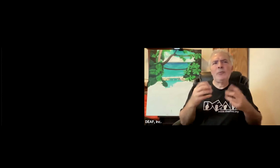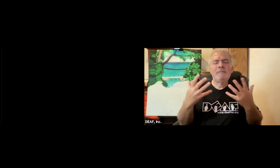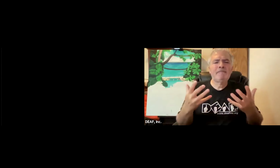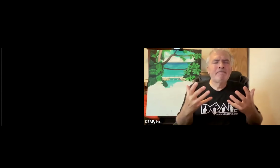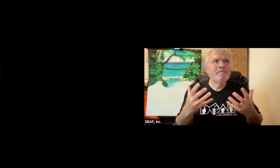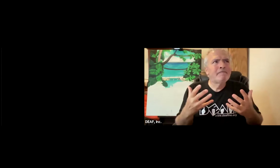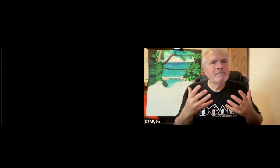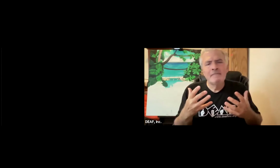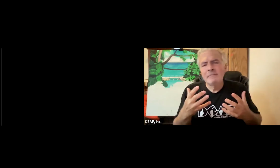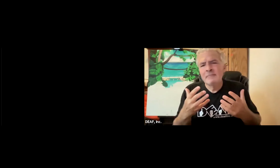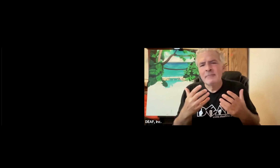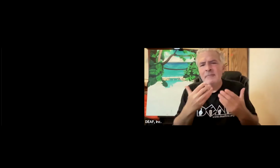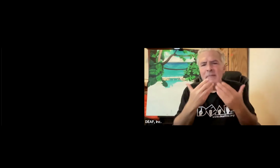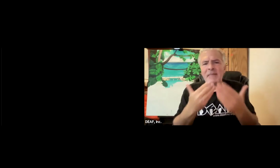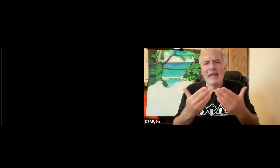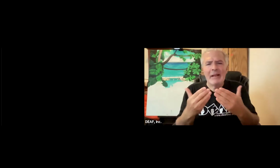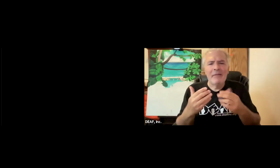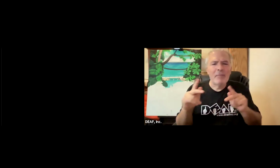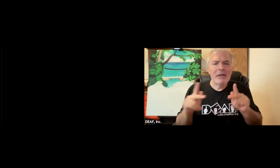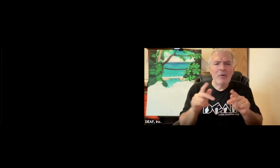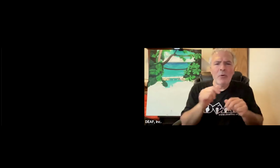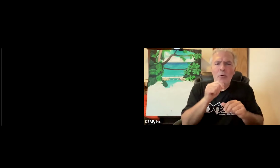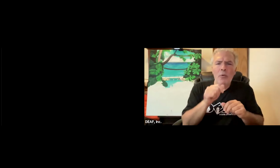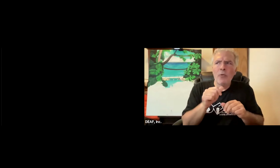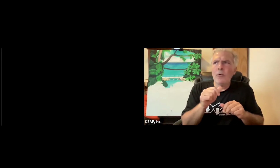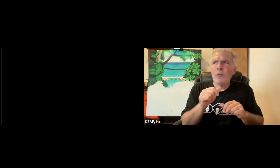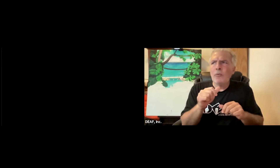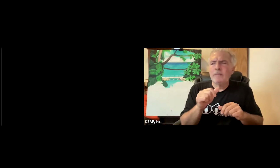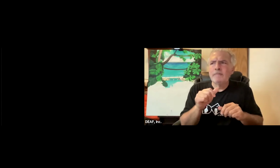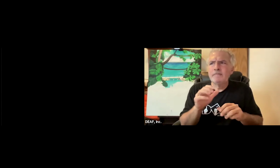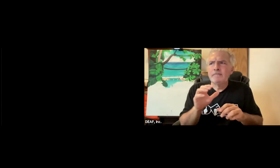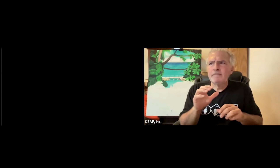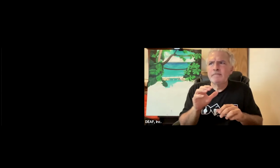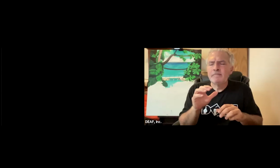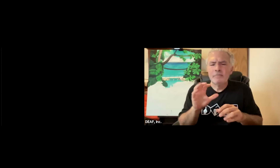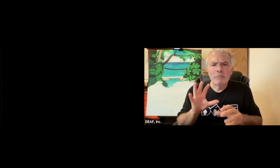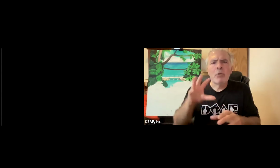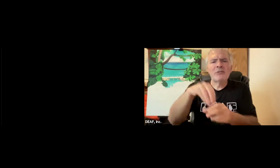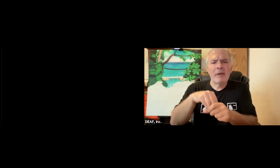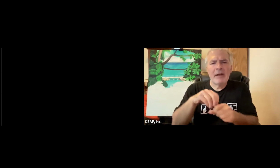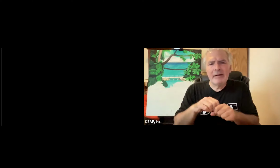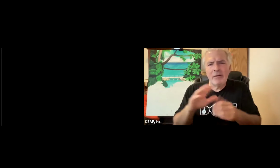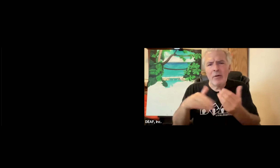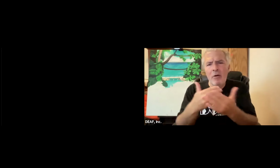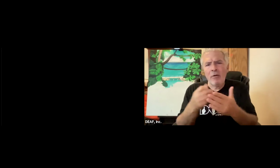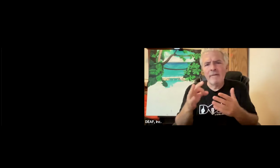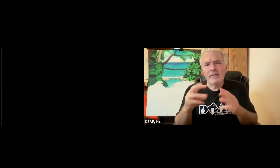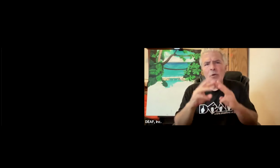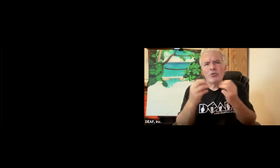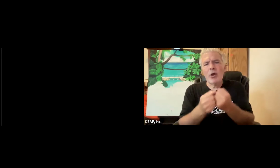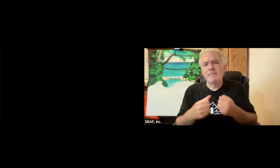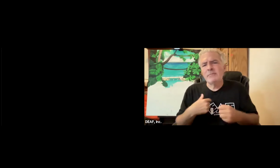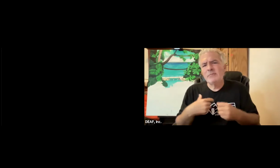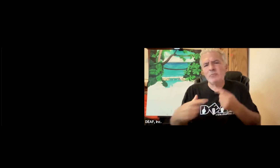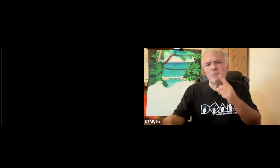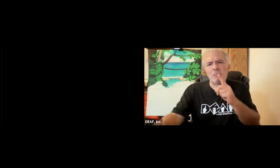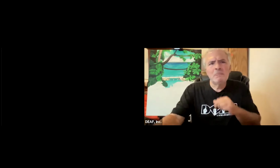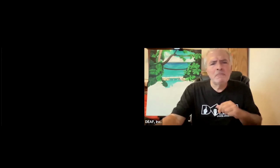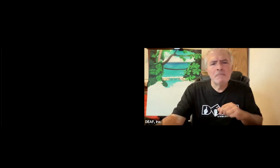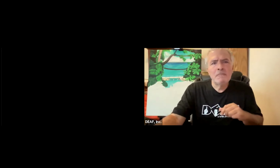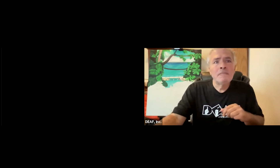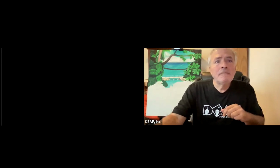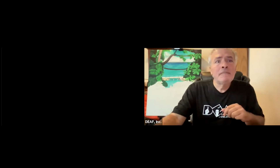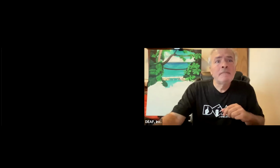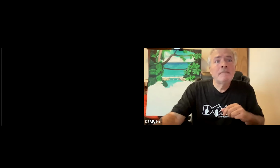But right now, I would like to thank the people who participated in all of the workshops.